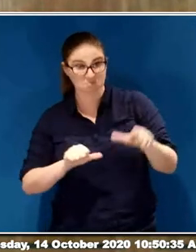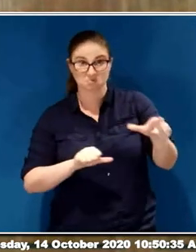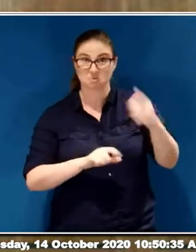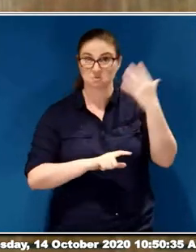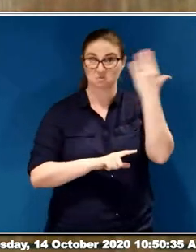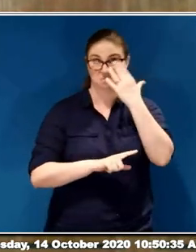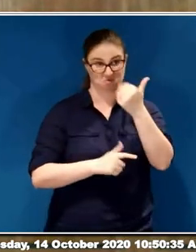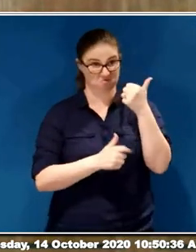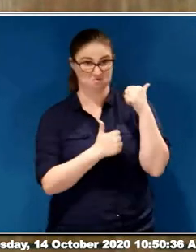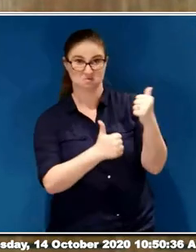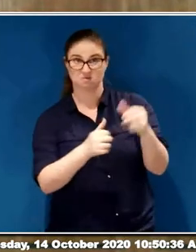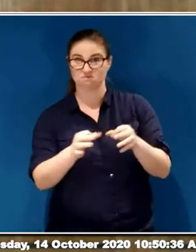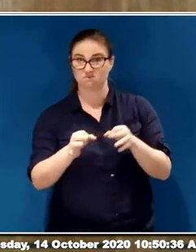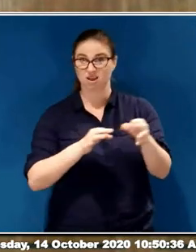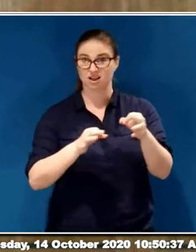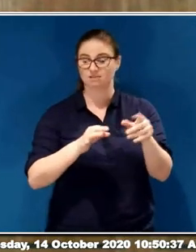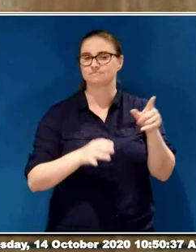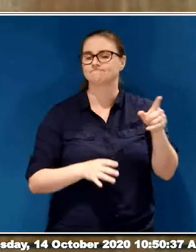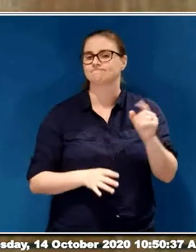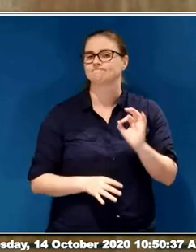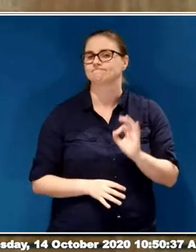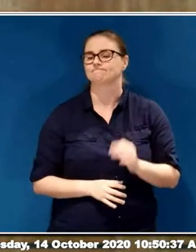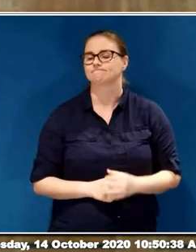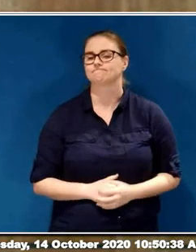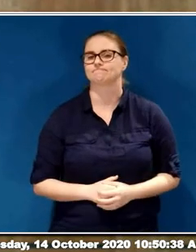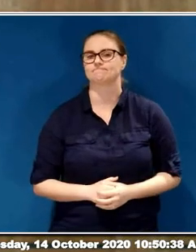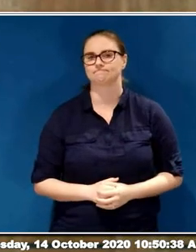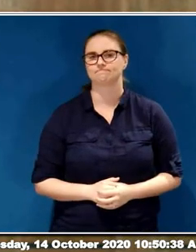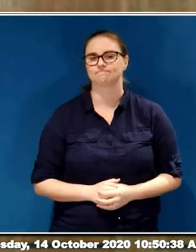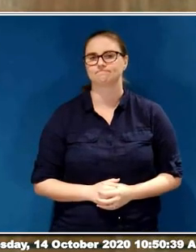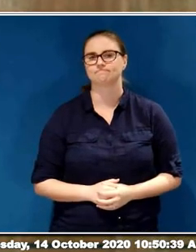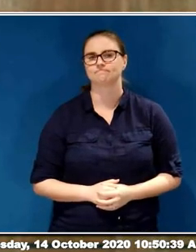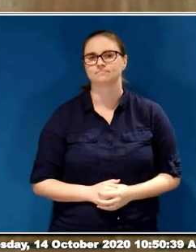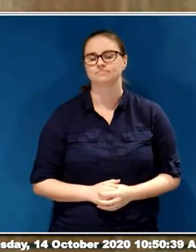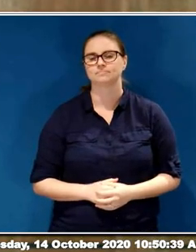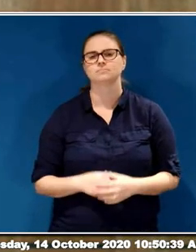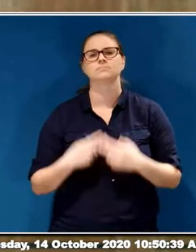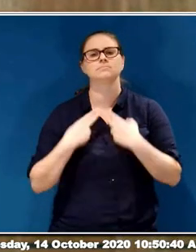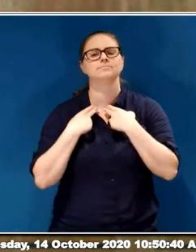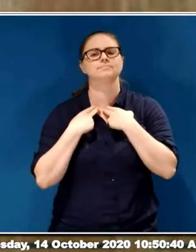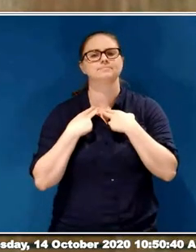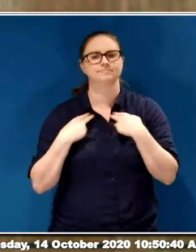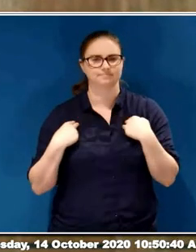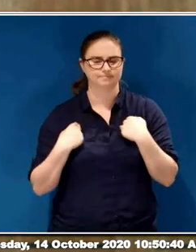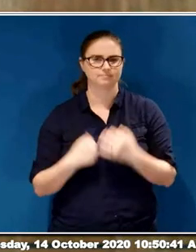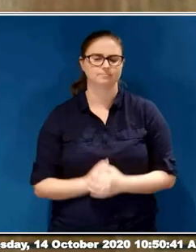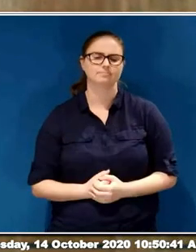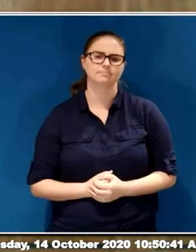Commissioners, we've heard some instances of Kobe and Sarah's